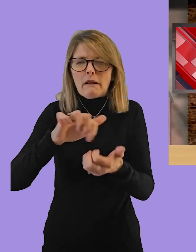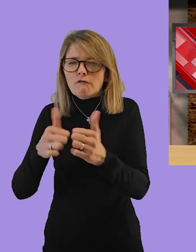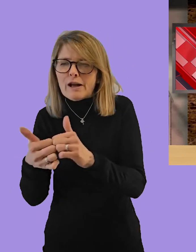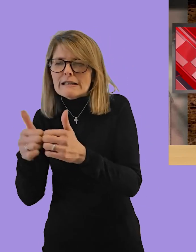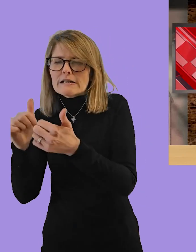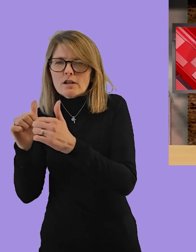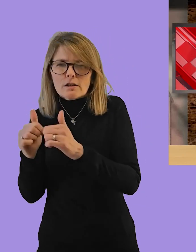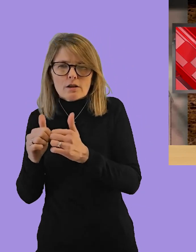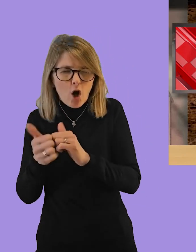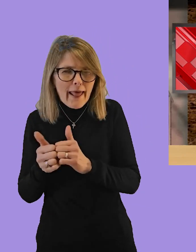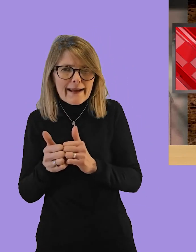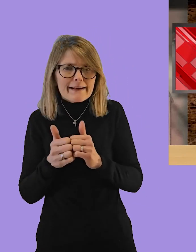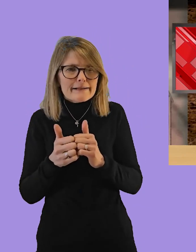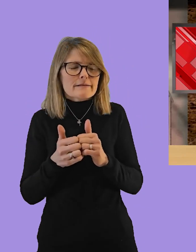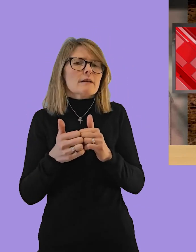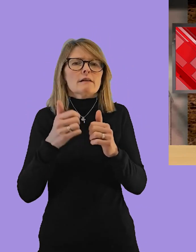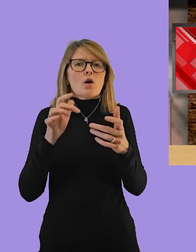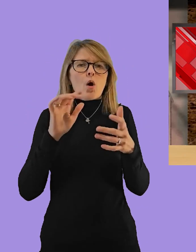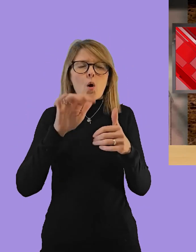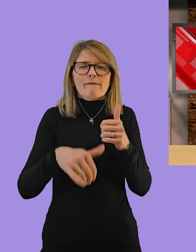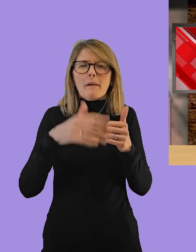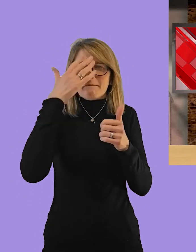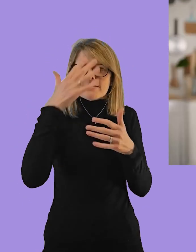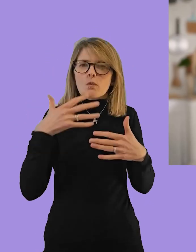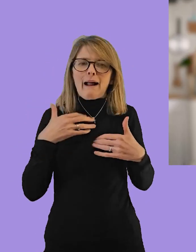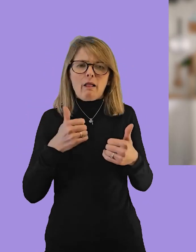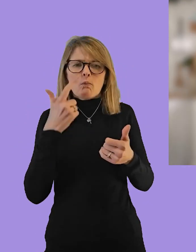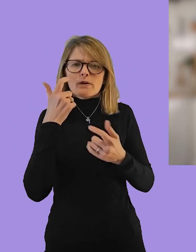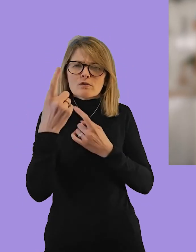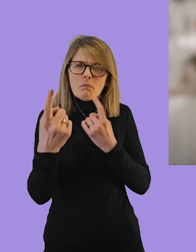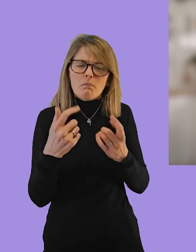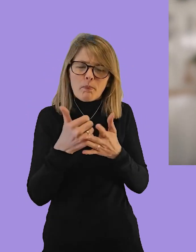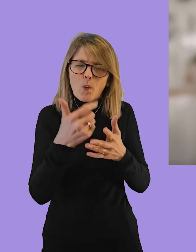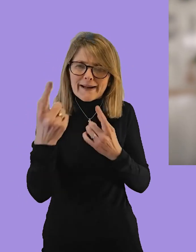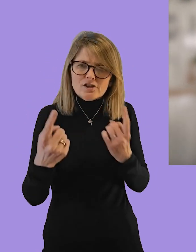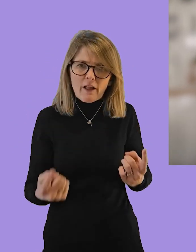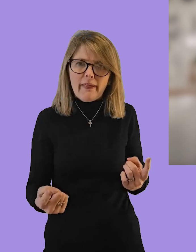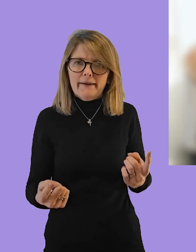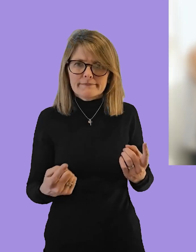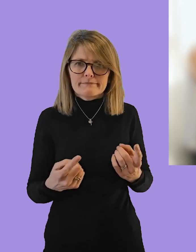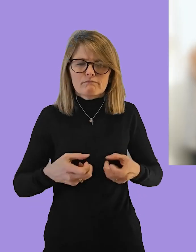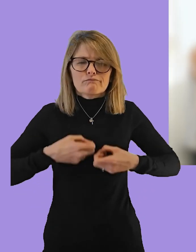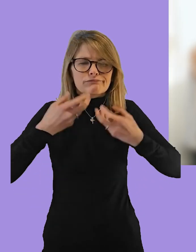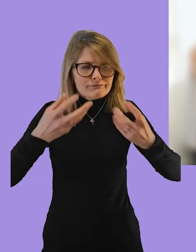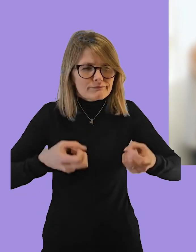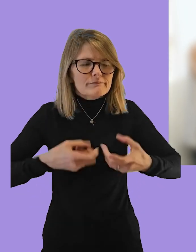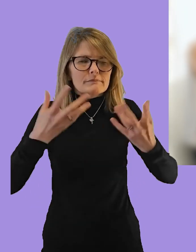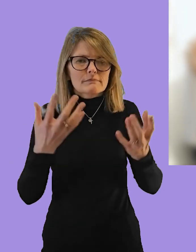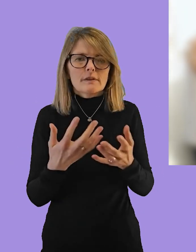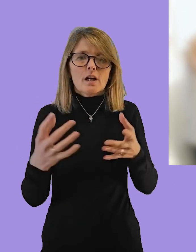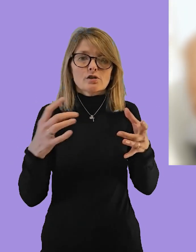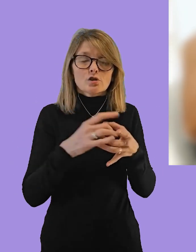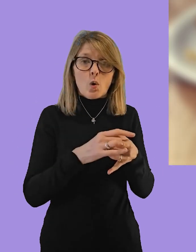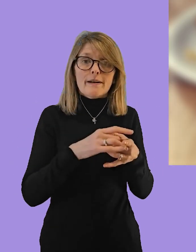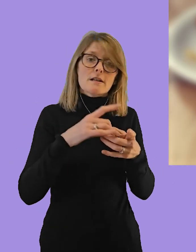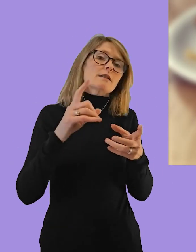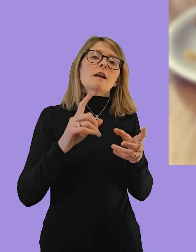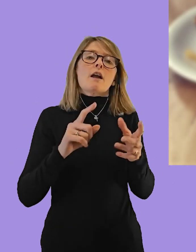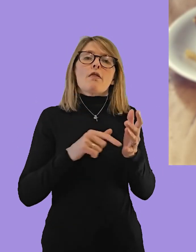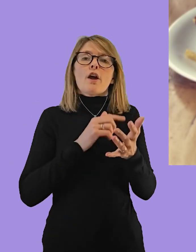and by talking about it, we can support ourselves and others. Join us on Thursday, the 1st of February, from 12:30 PM to 2:30 PM for tea and cake,